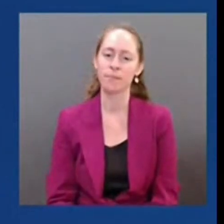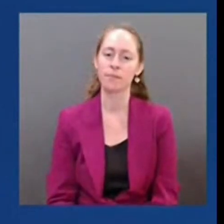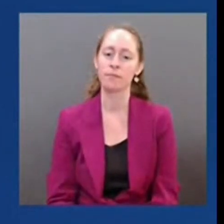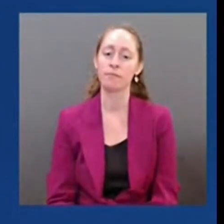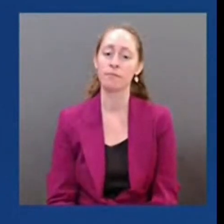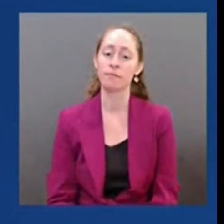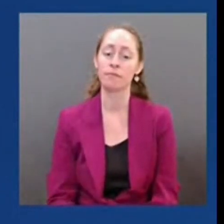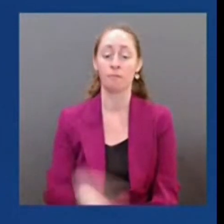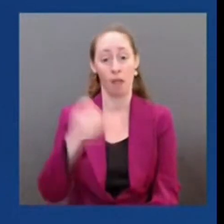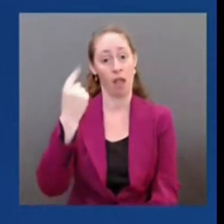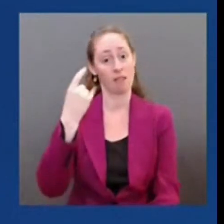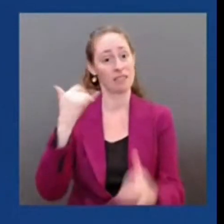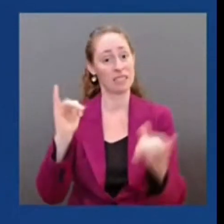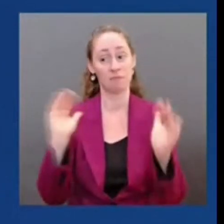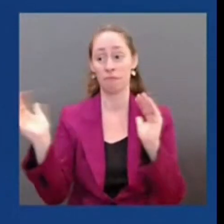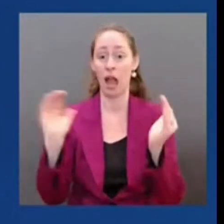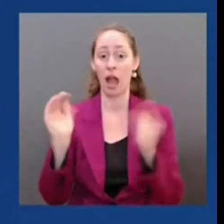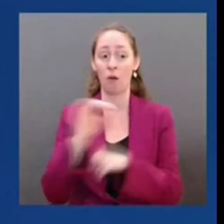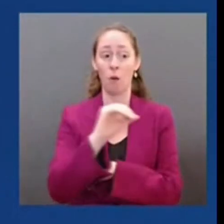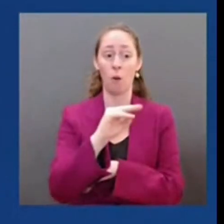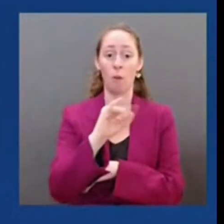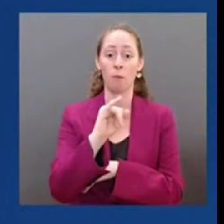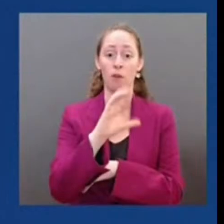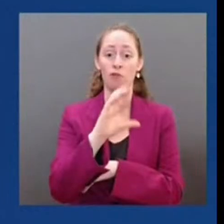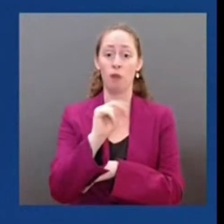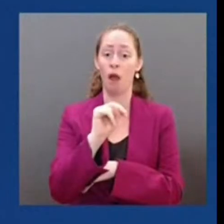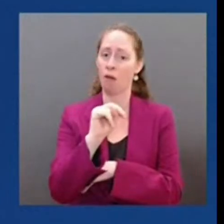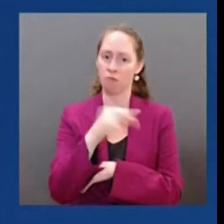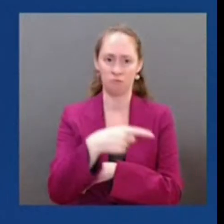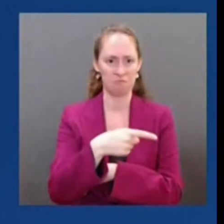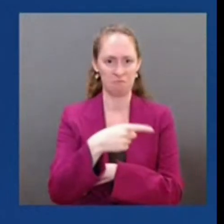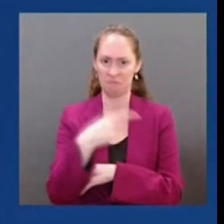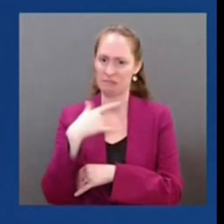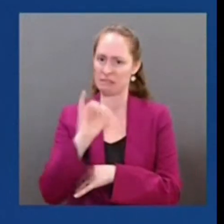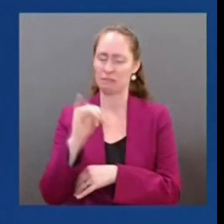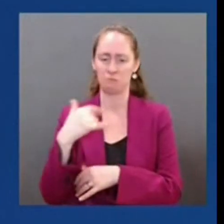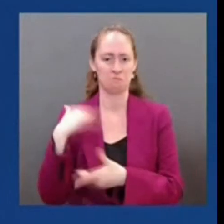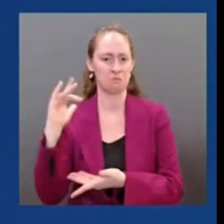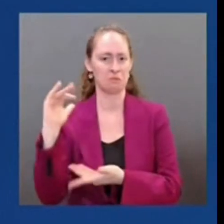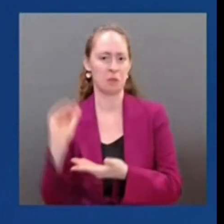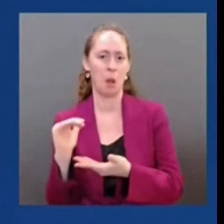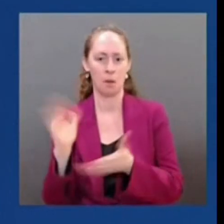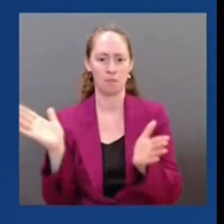MENTIONED. CASES ARE LOWER THAN DURING THE OMICRON SURGE THIS PAST WINTER,